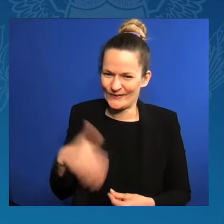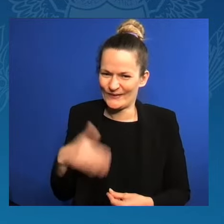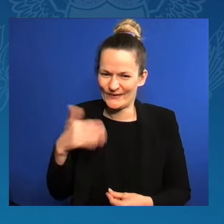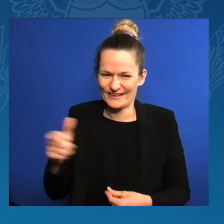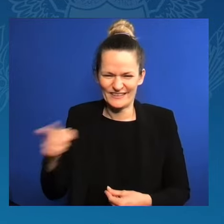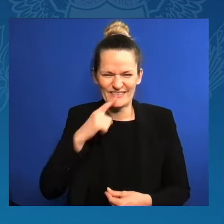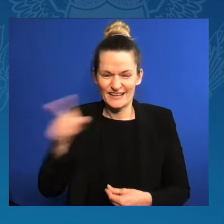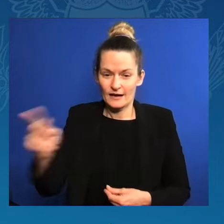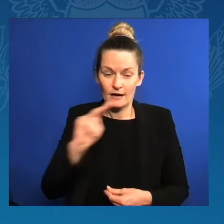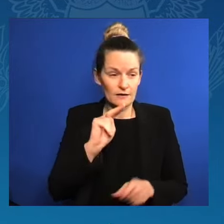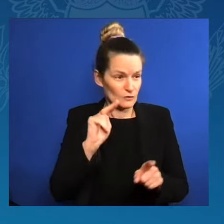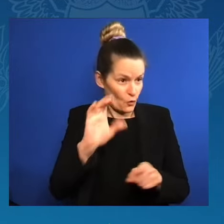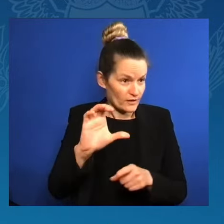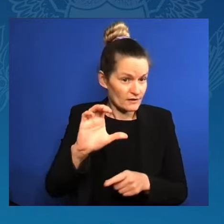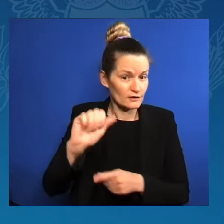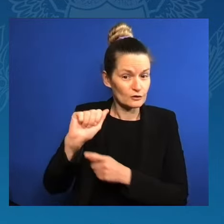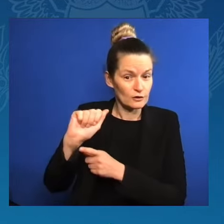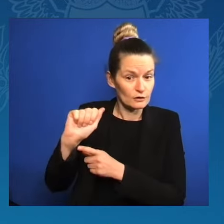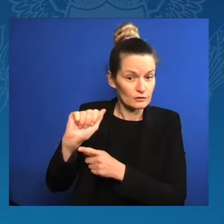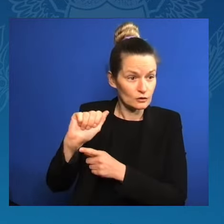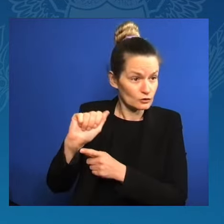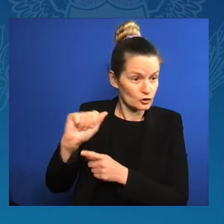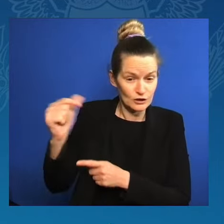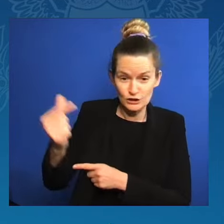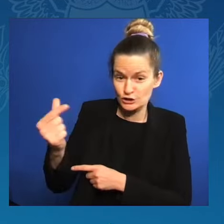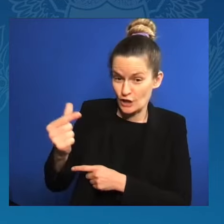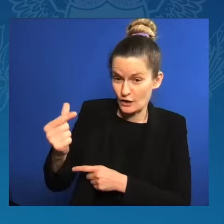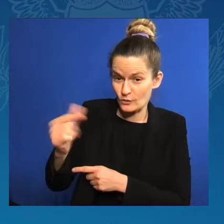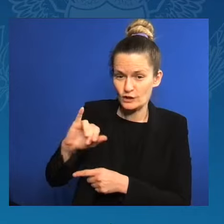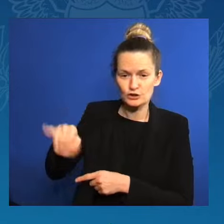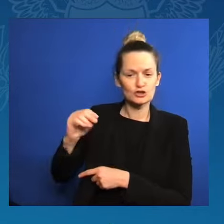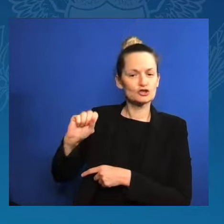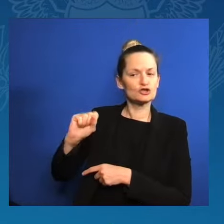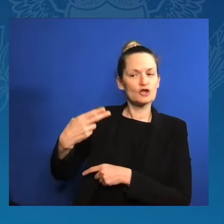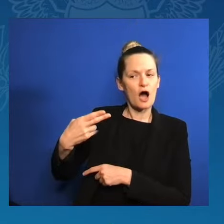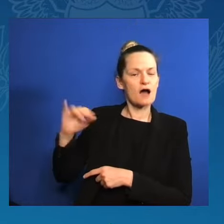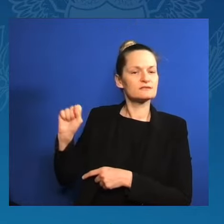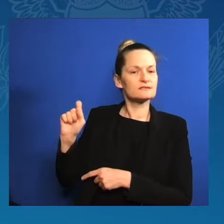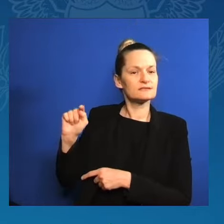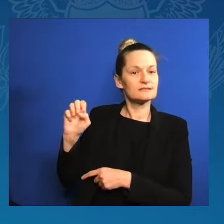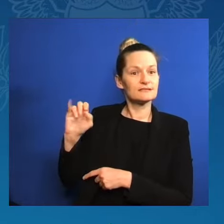; and Ethel Isaacs Williams,